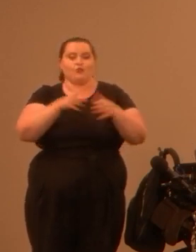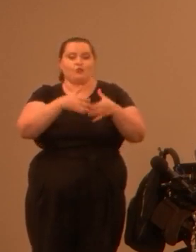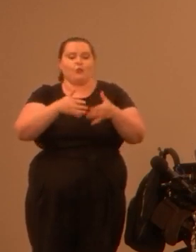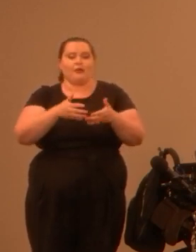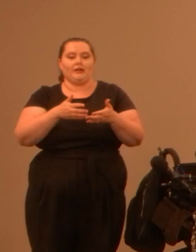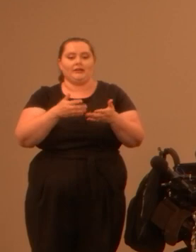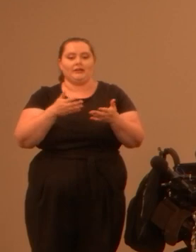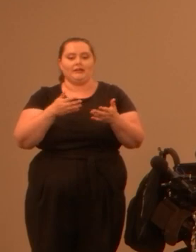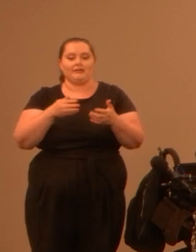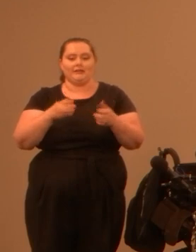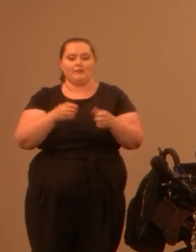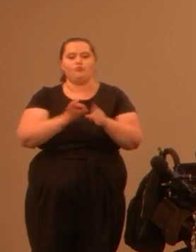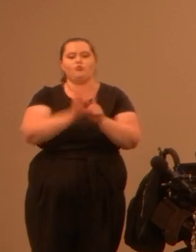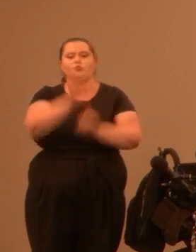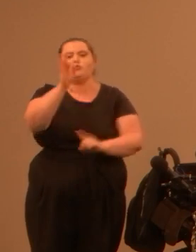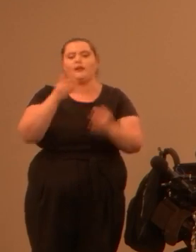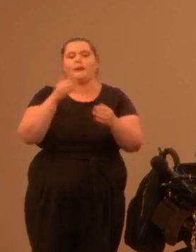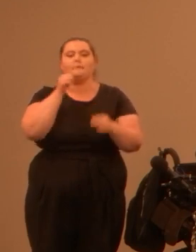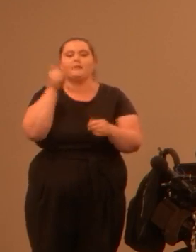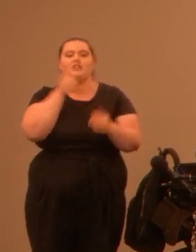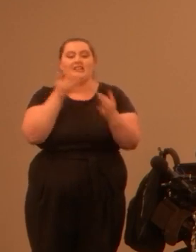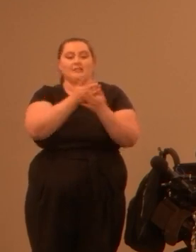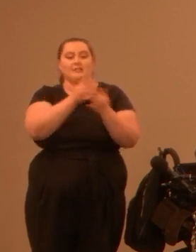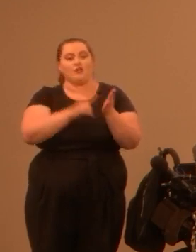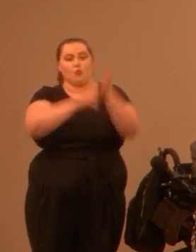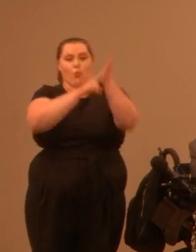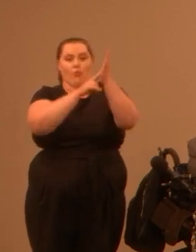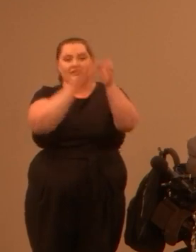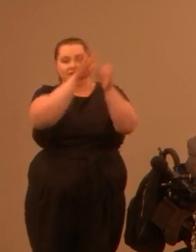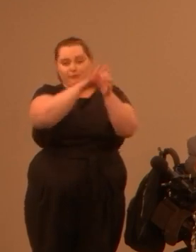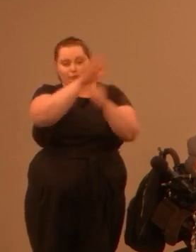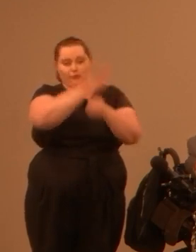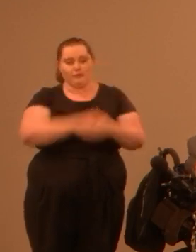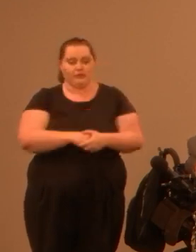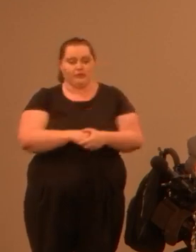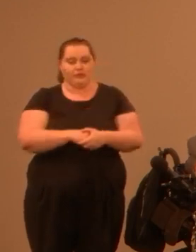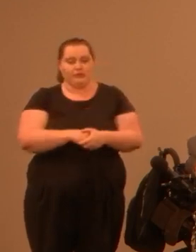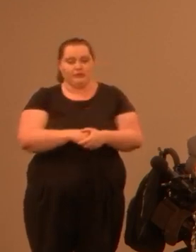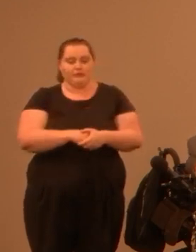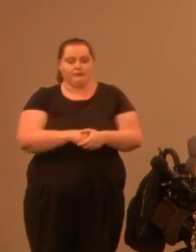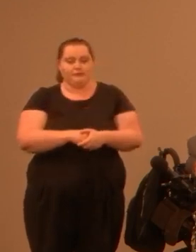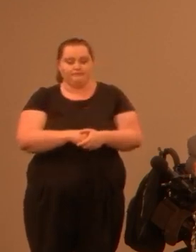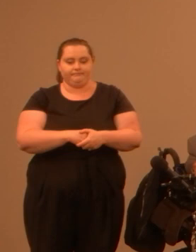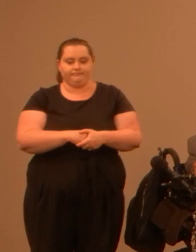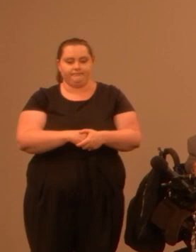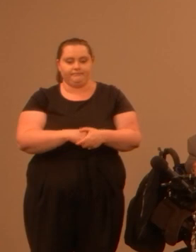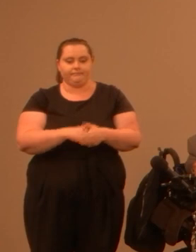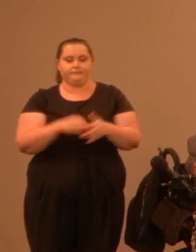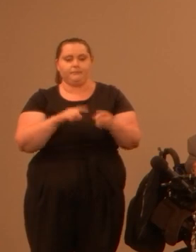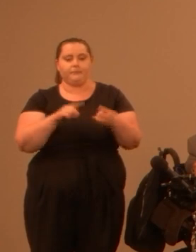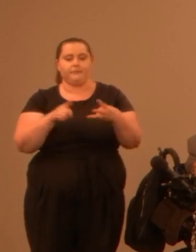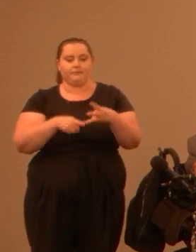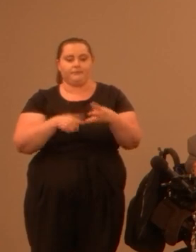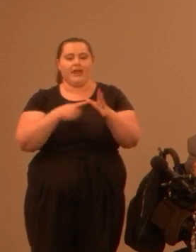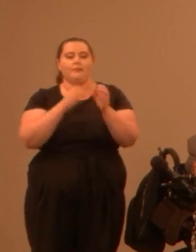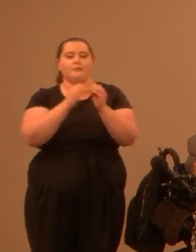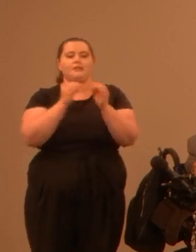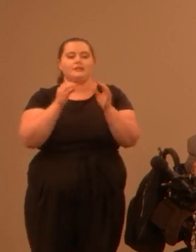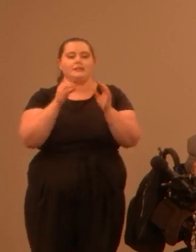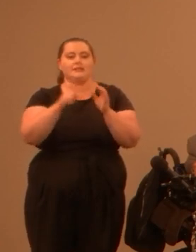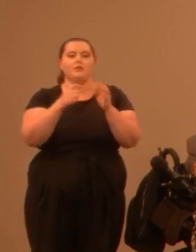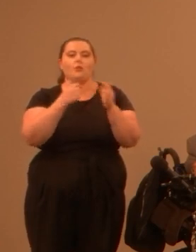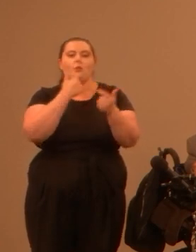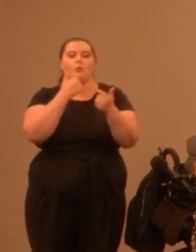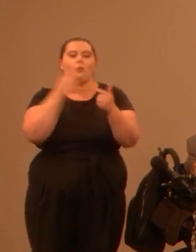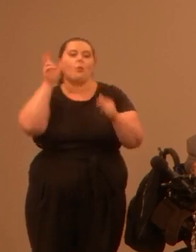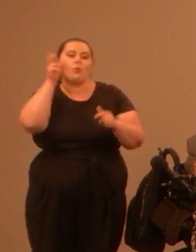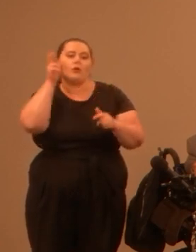accessibility in the northern suburbs. ABC Audio Description Group on ABC iView.